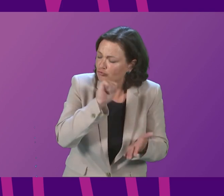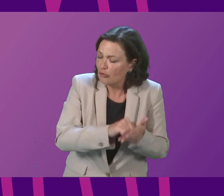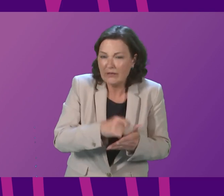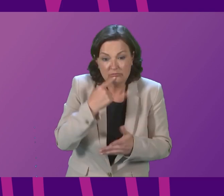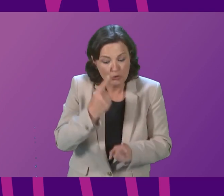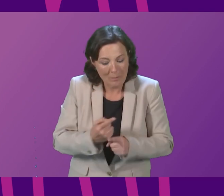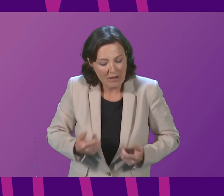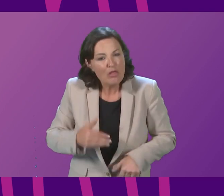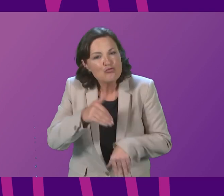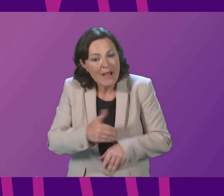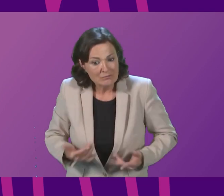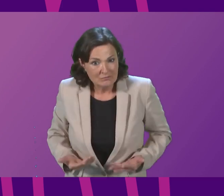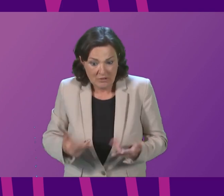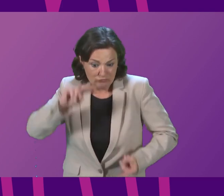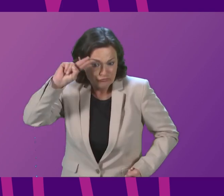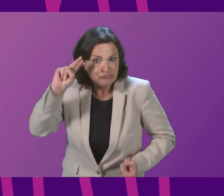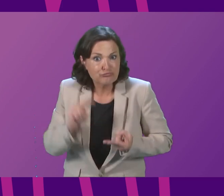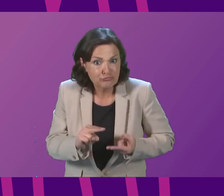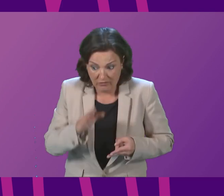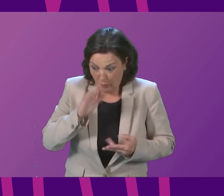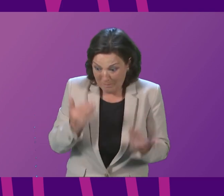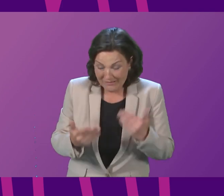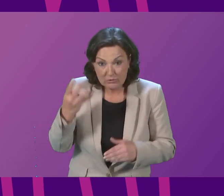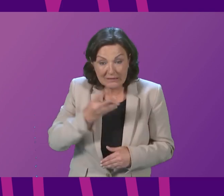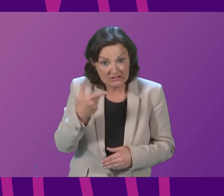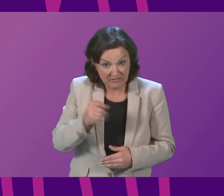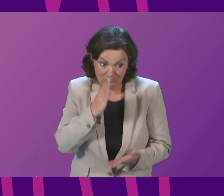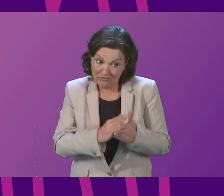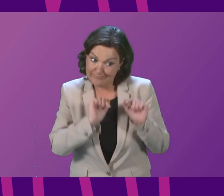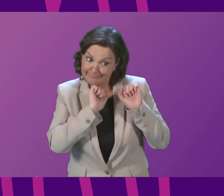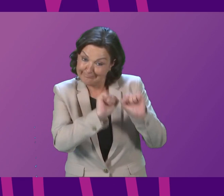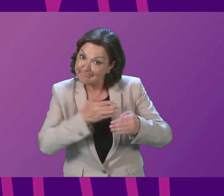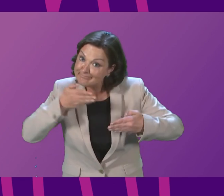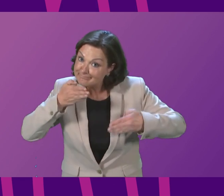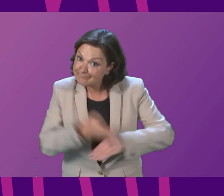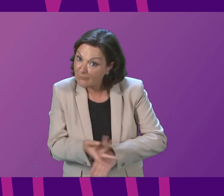crime rates are among the lowest since the 1970s, are in large part down to the efforts of the police.